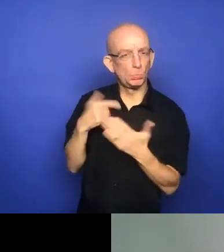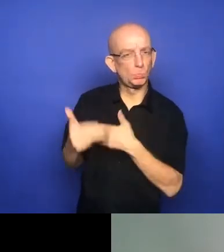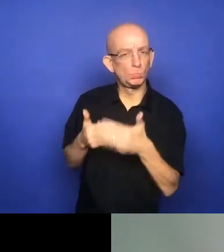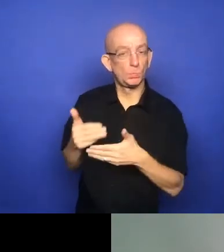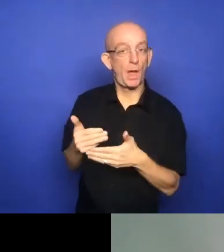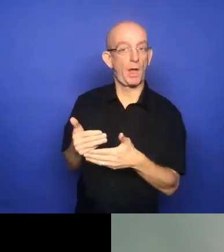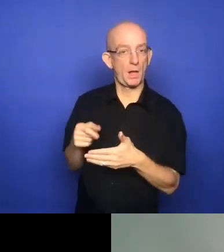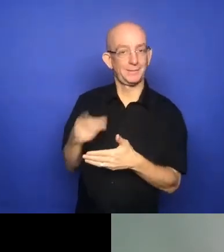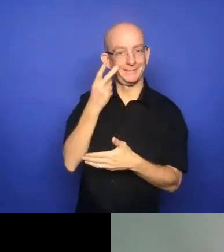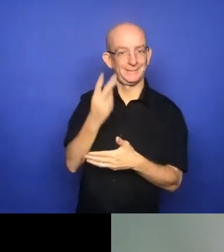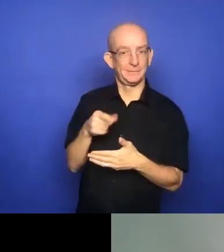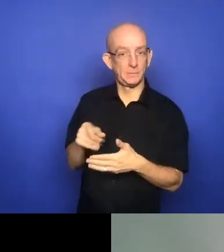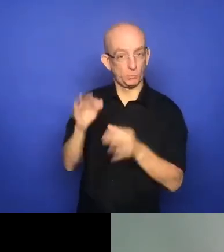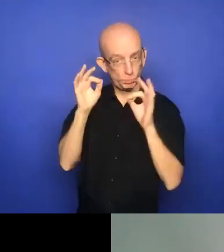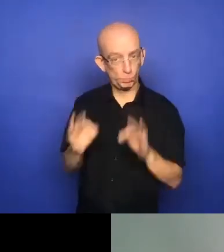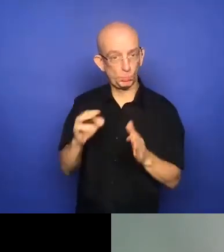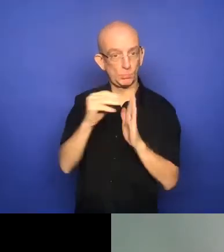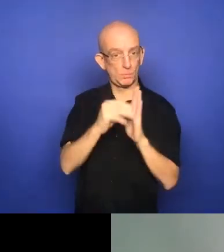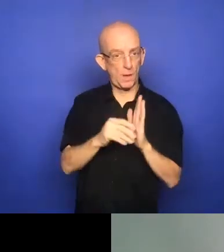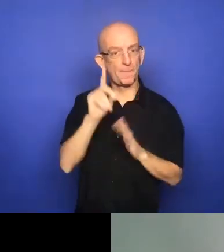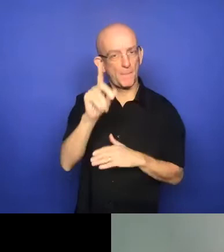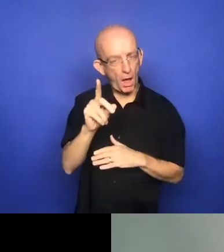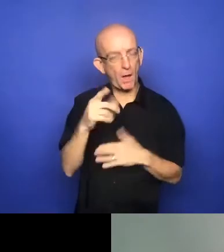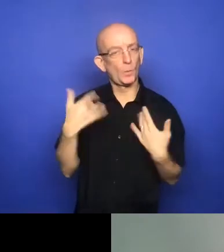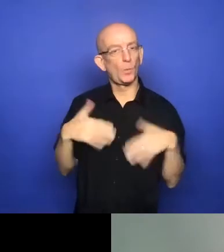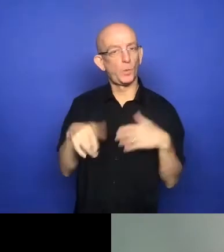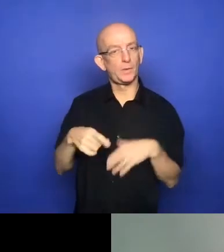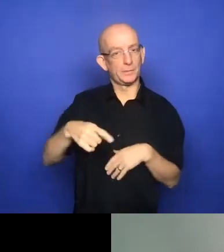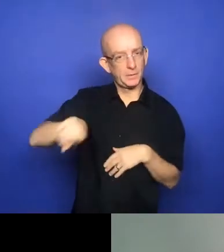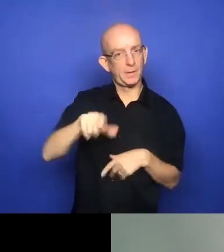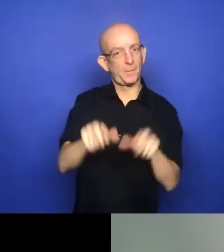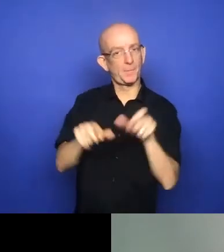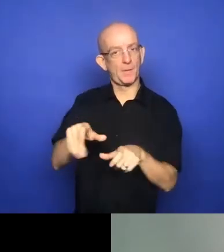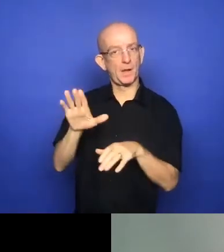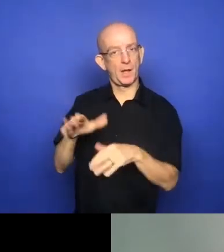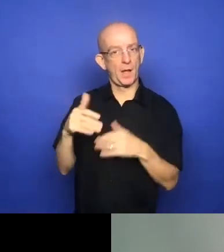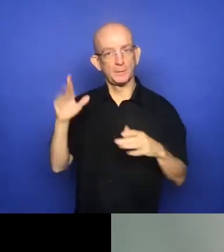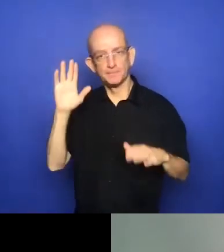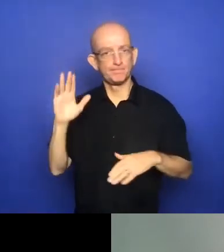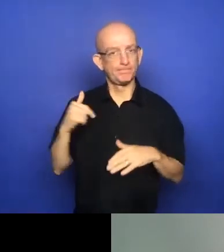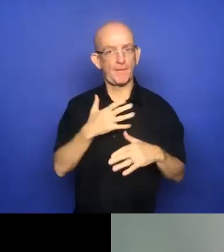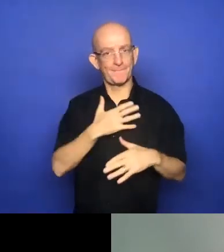missing gaps to reach the furthest behind. thank you.